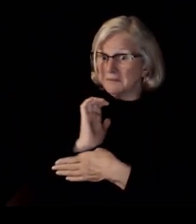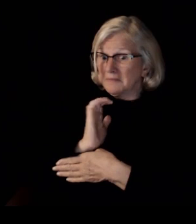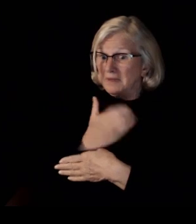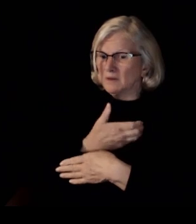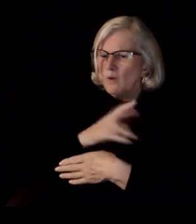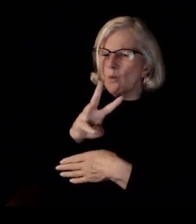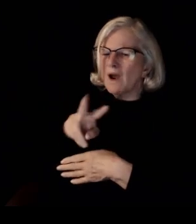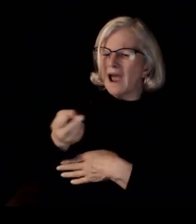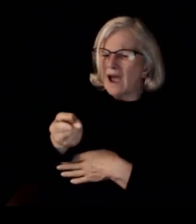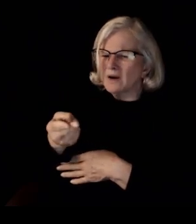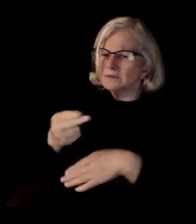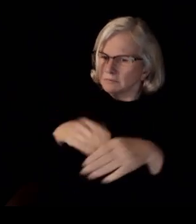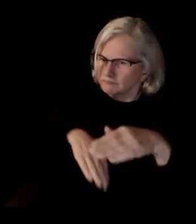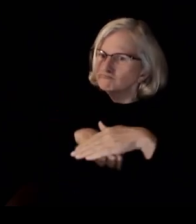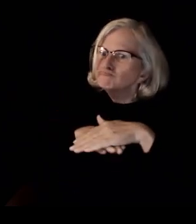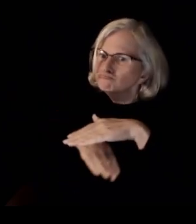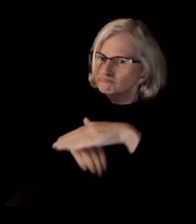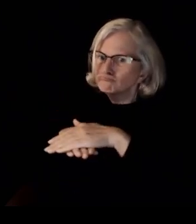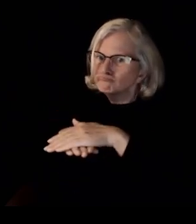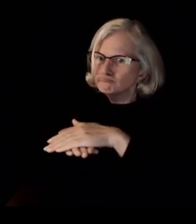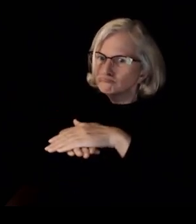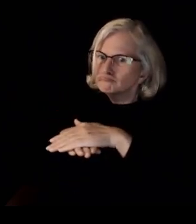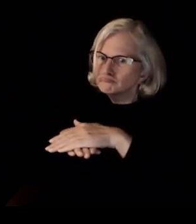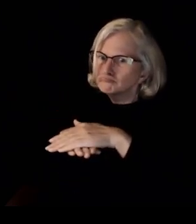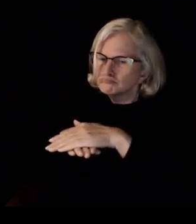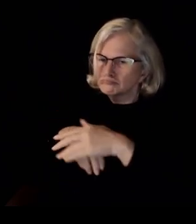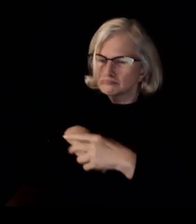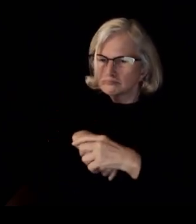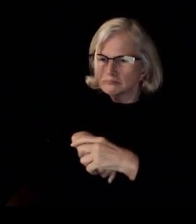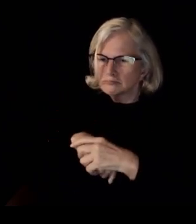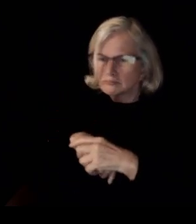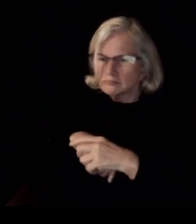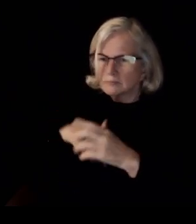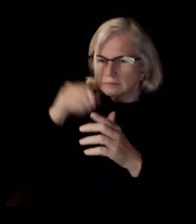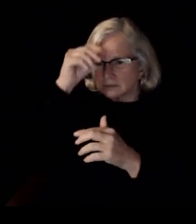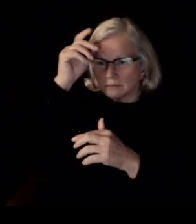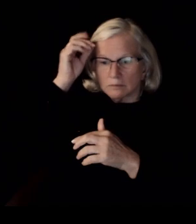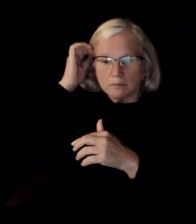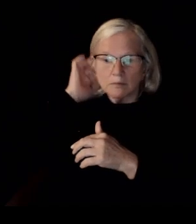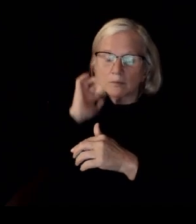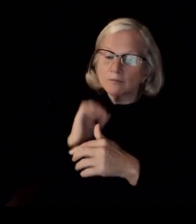for overflow product shipments to healthcare providers that go out daily across the state.